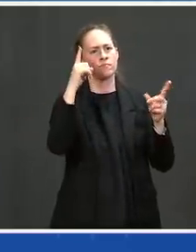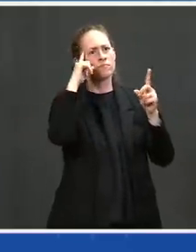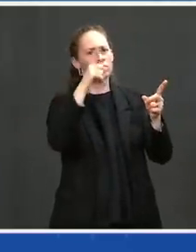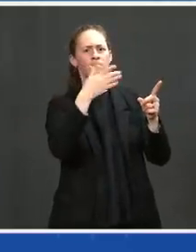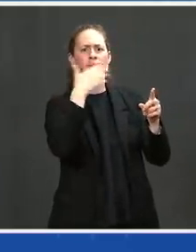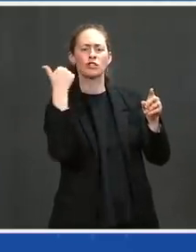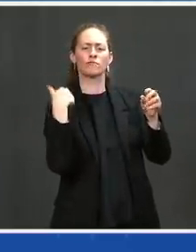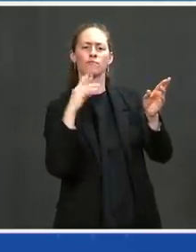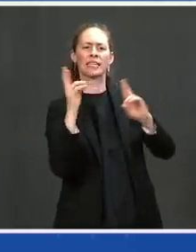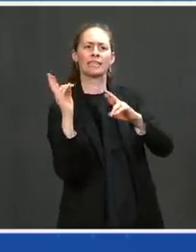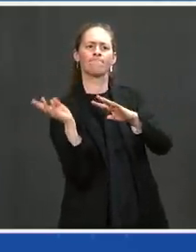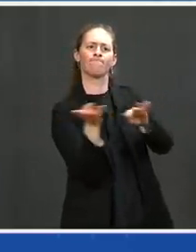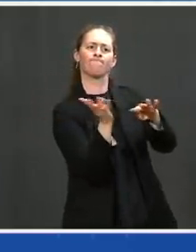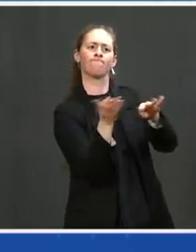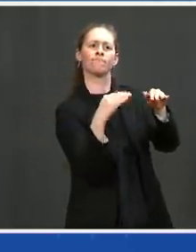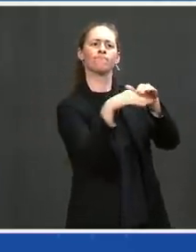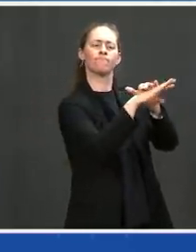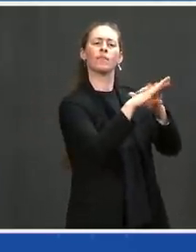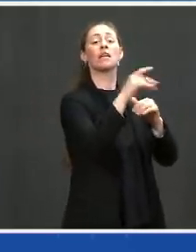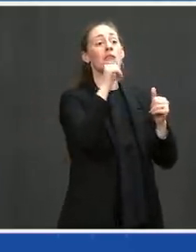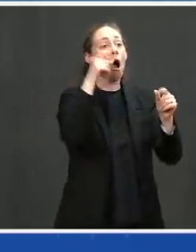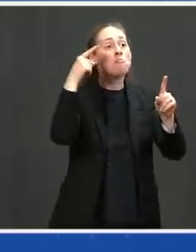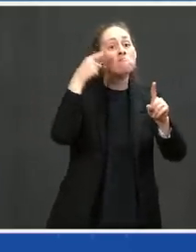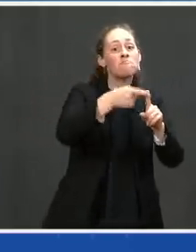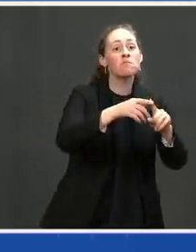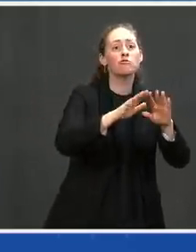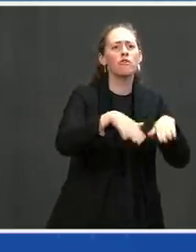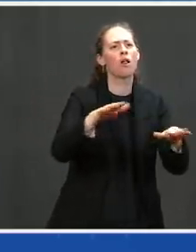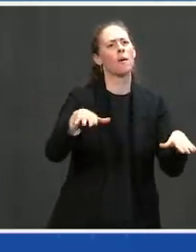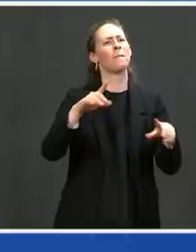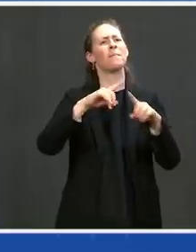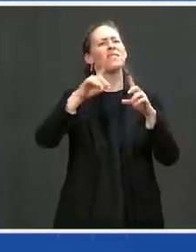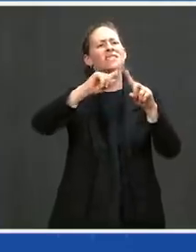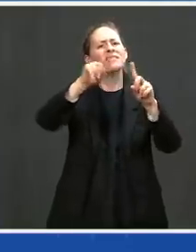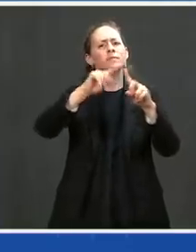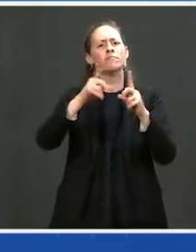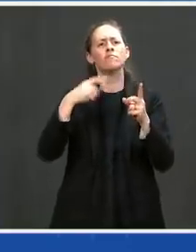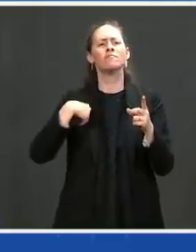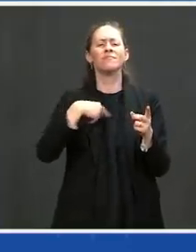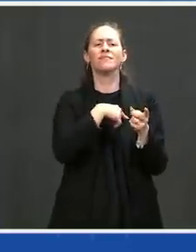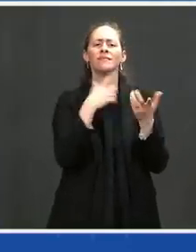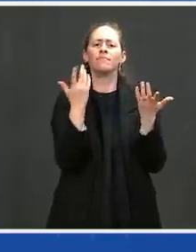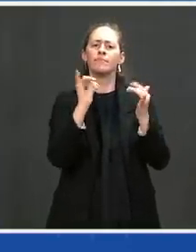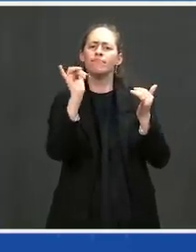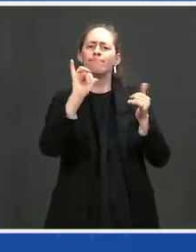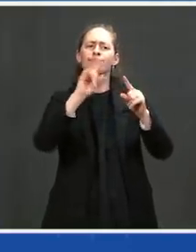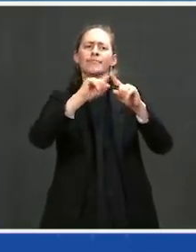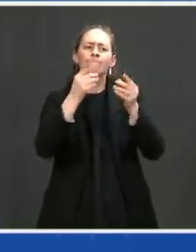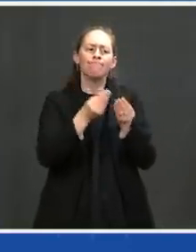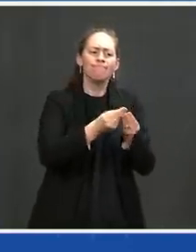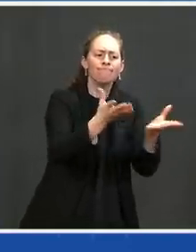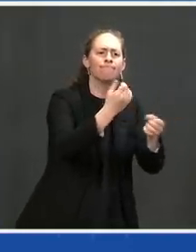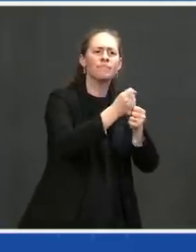to be able to safely be housed while we follow through on the rest of what's happening. That is totally unacceptable.